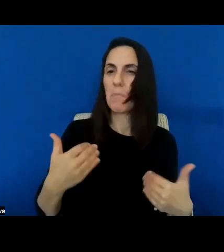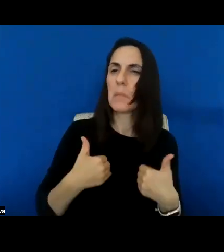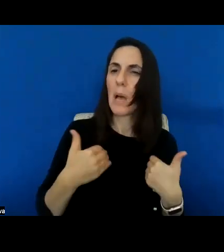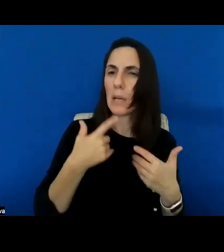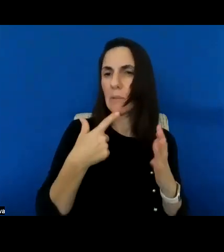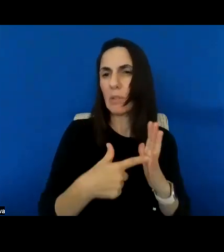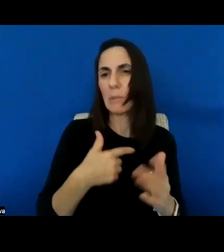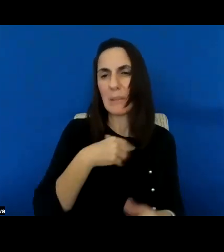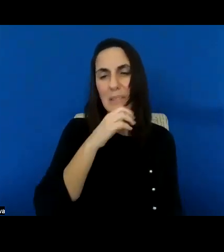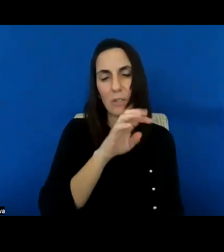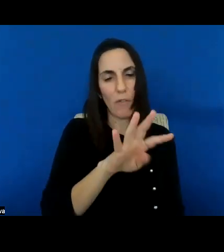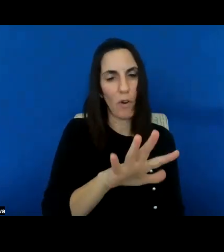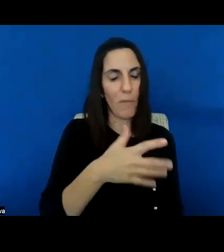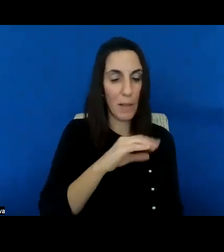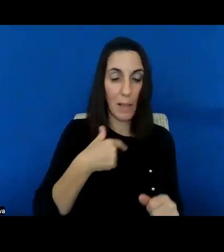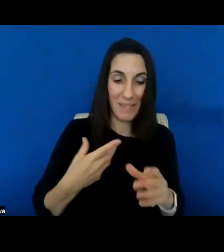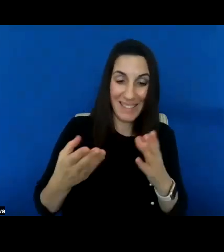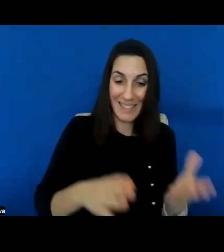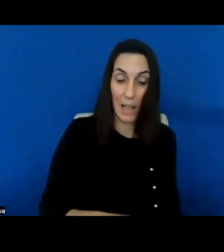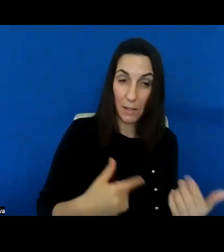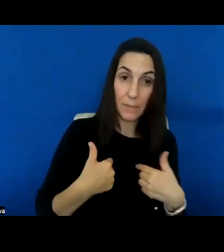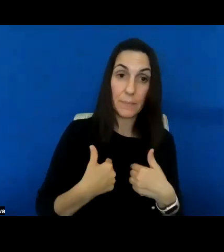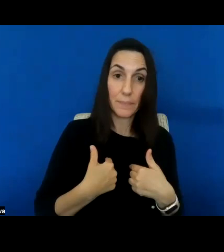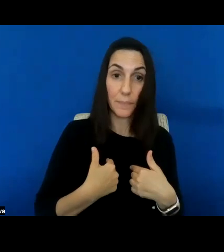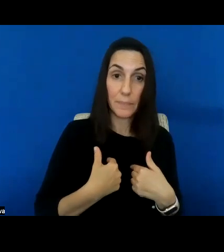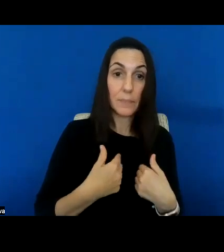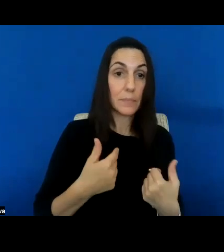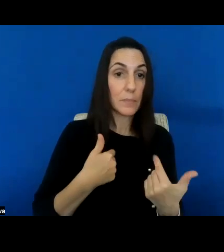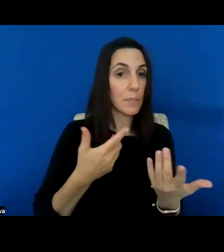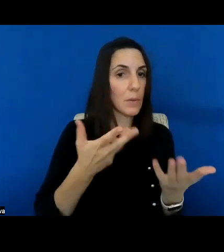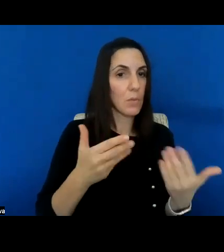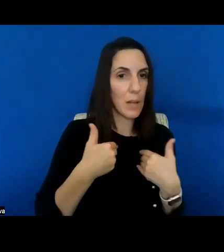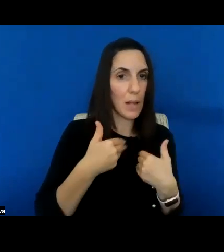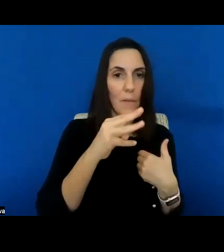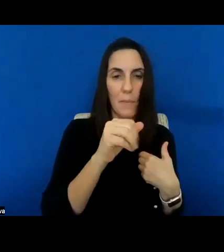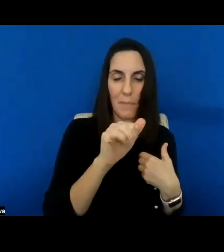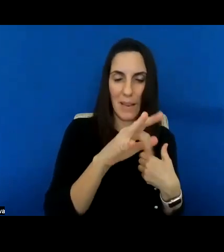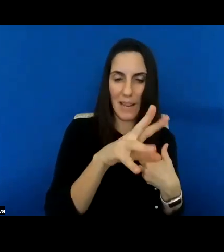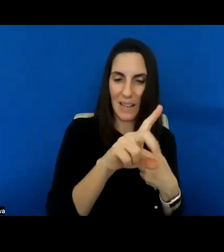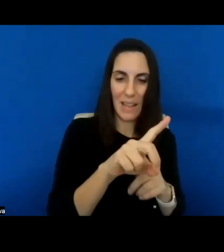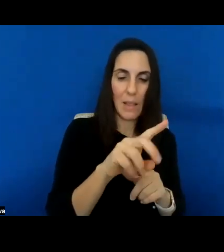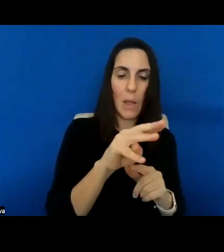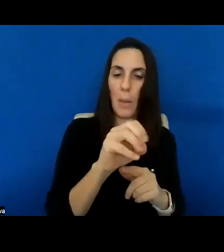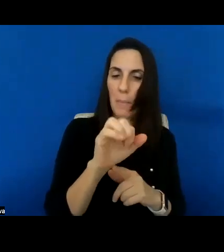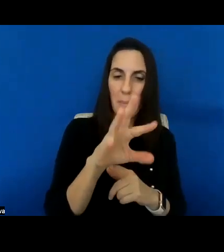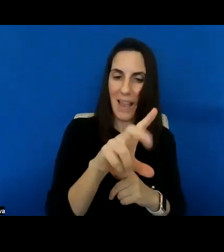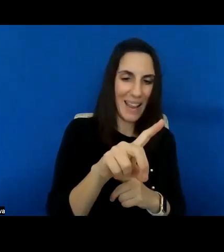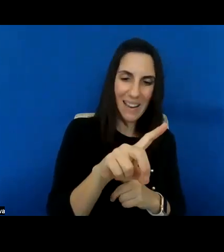and I passed away and I was on Medicaid Medicaid. 11:36:16 A State. Recovery does not exist.